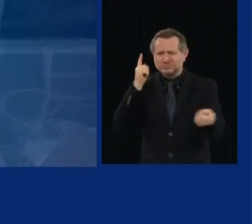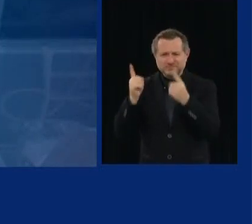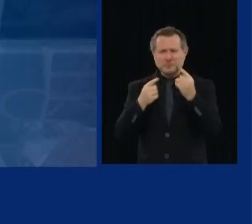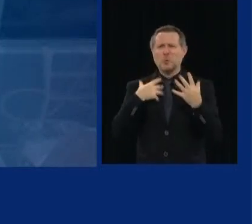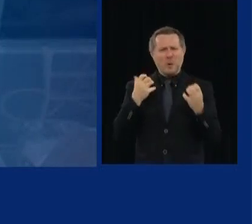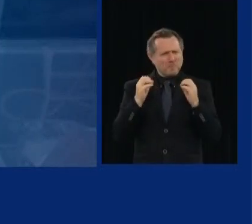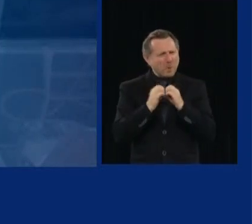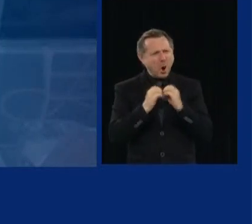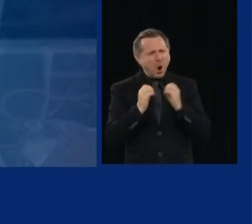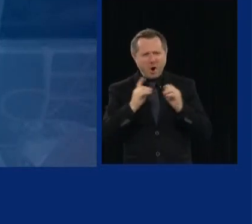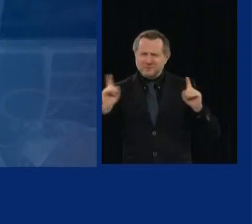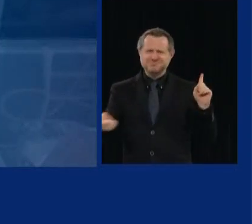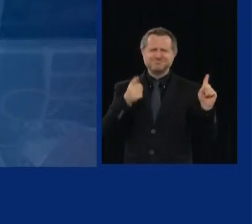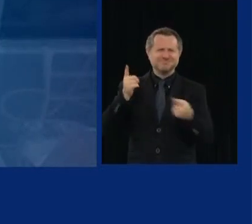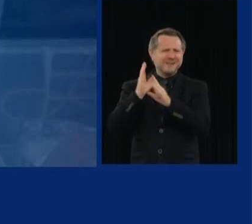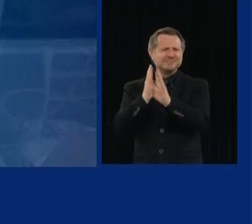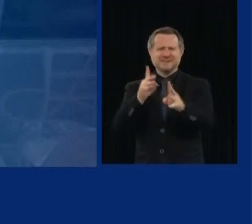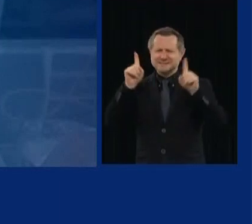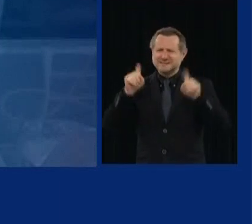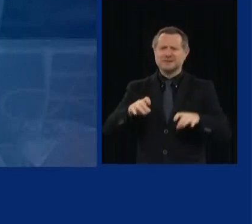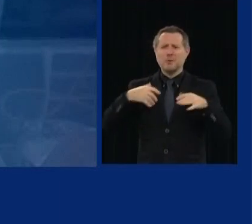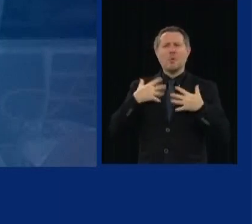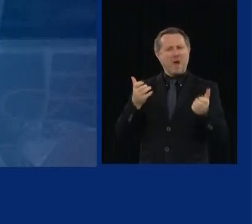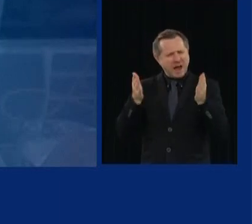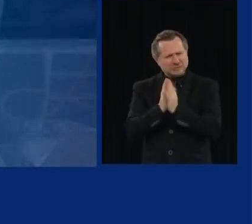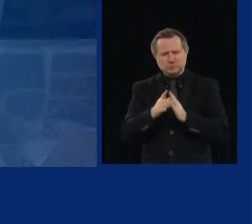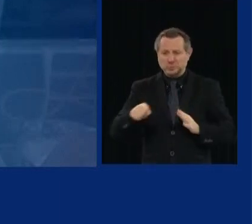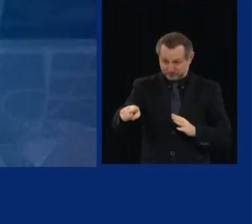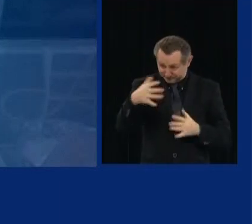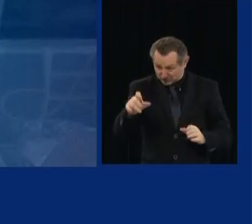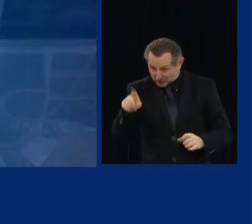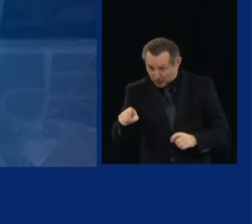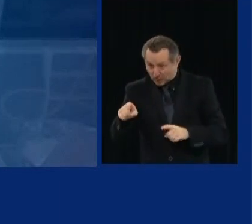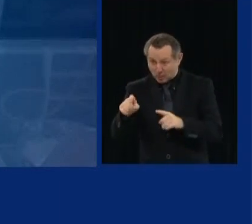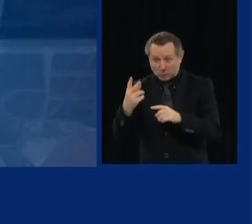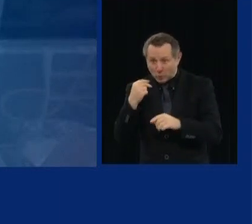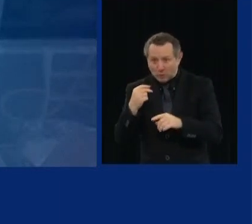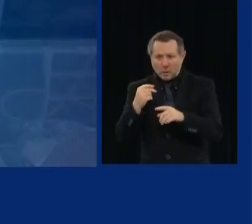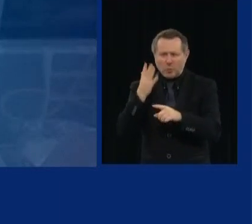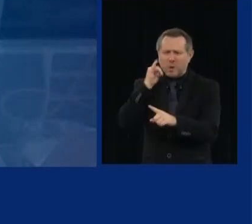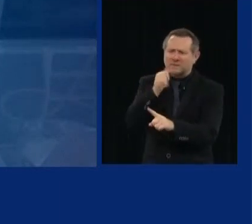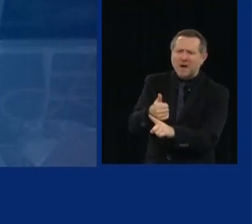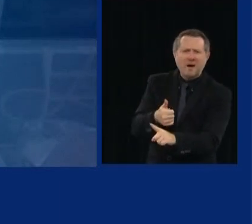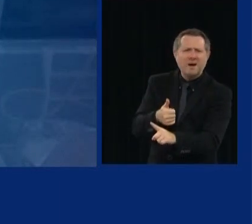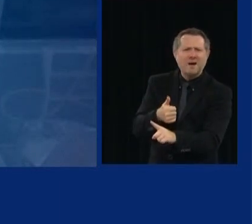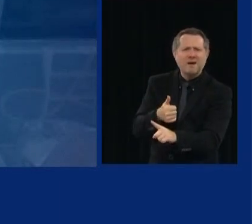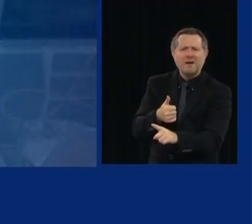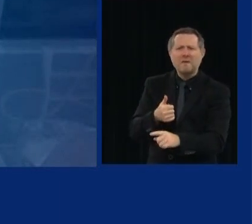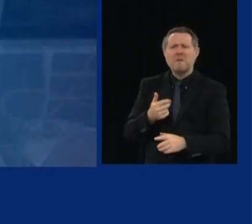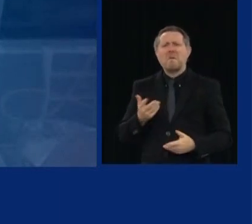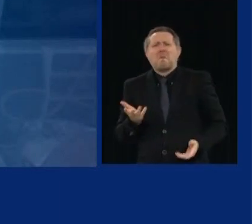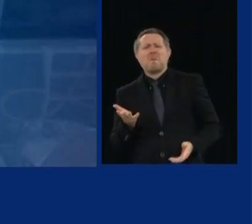THEN WE INCREASED ELIGIBILITY AND WE JUST DON'T HAVE ENOUGH NEW YORKERS COMING TO BE TESTED.